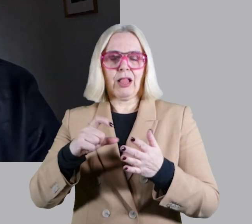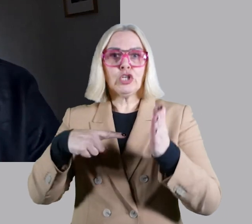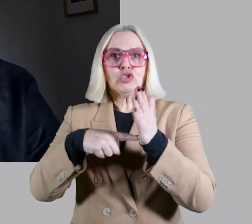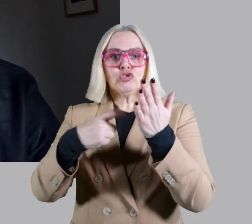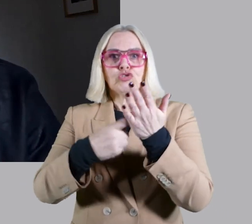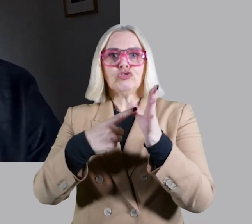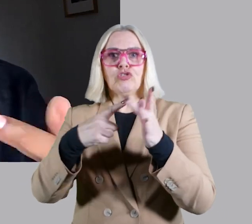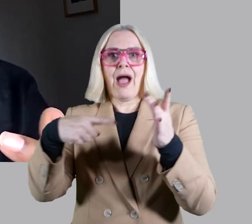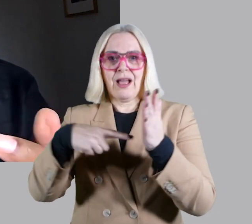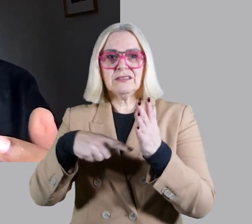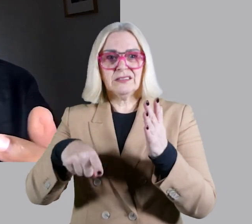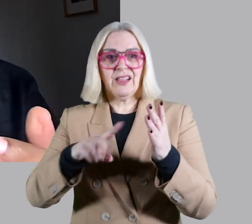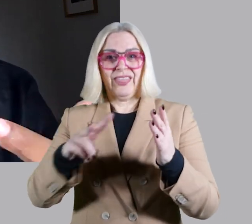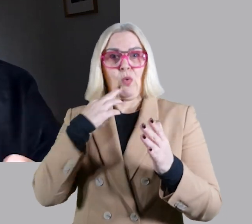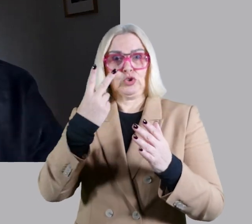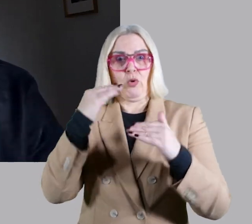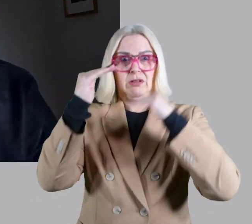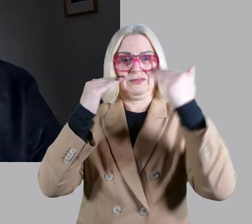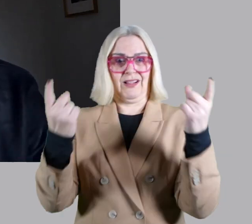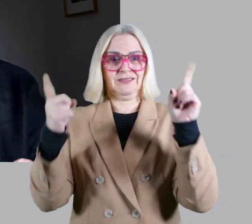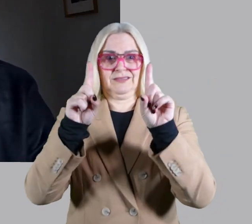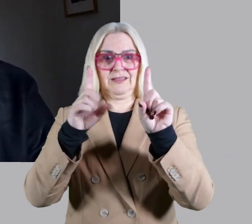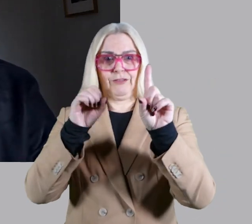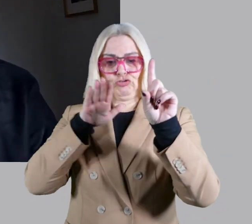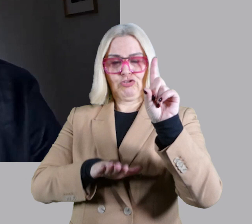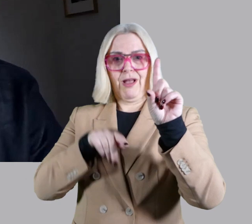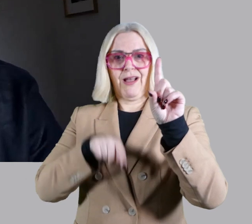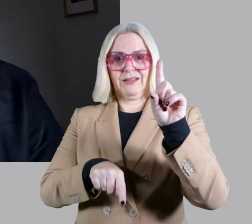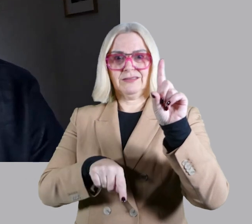and then when two individuals with sickle cell trait get together and have a child,